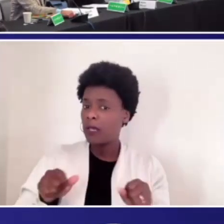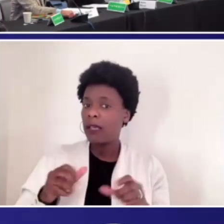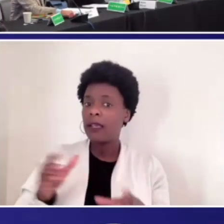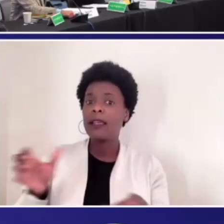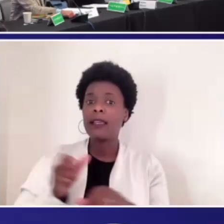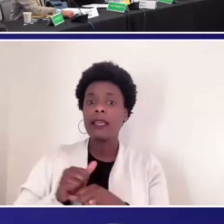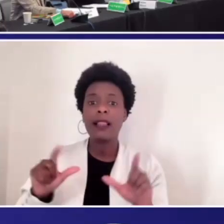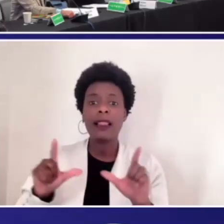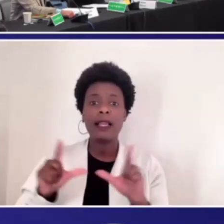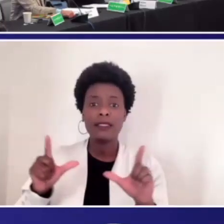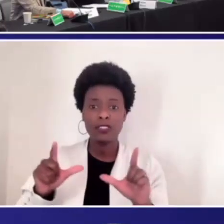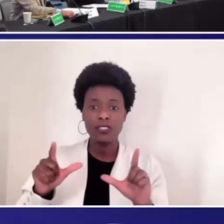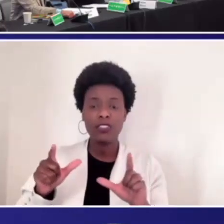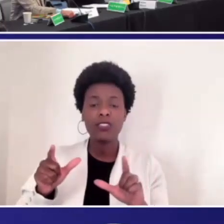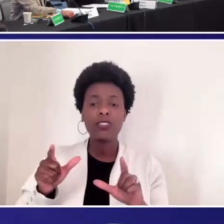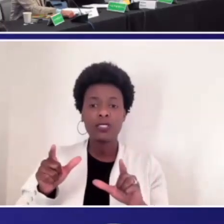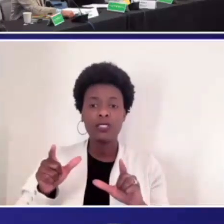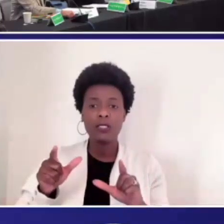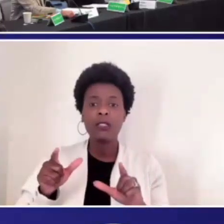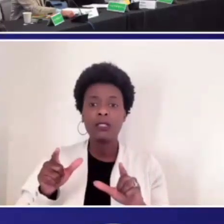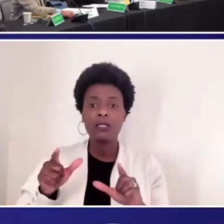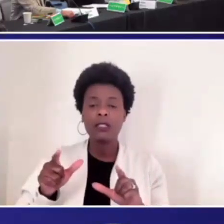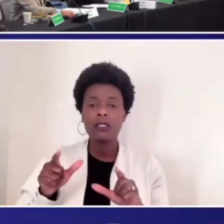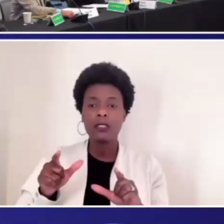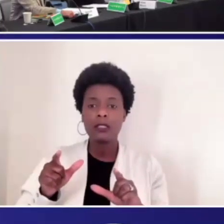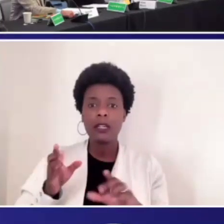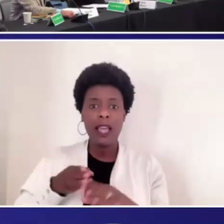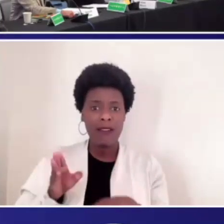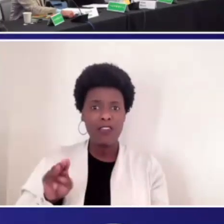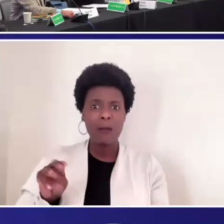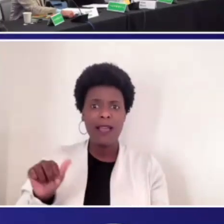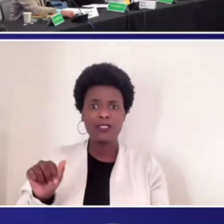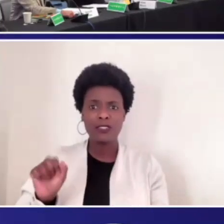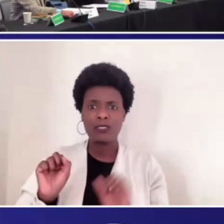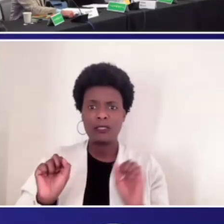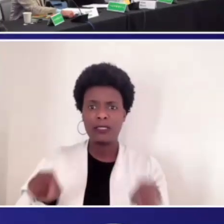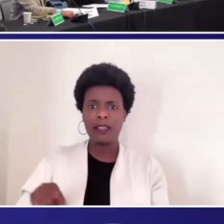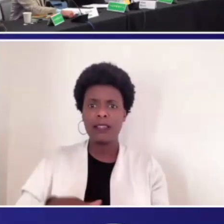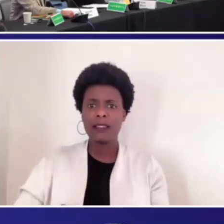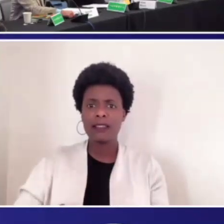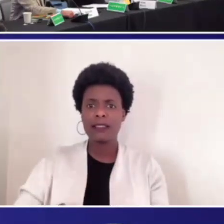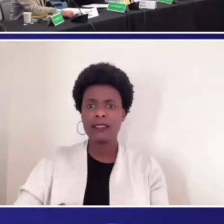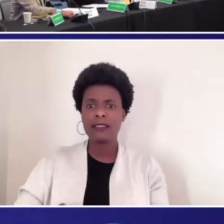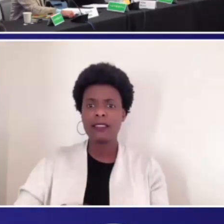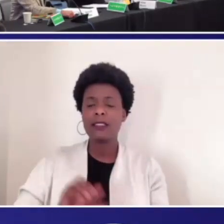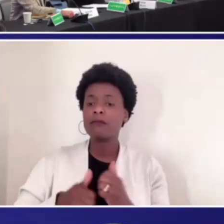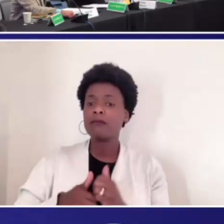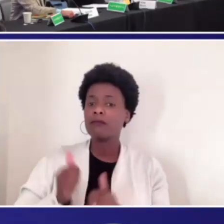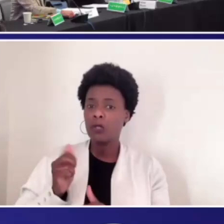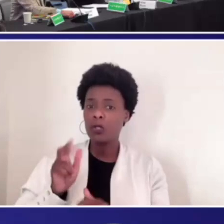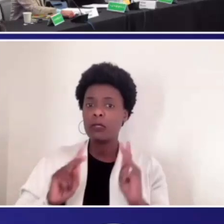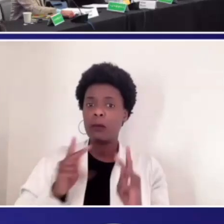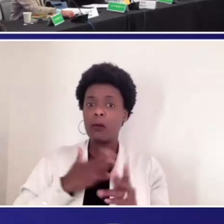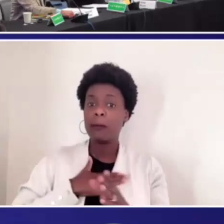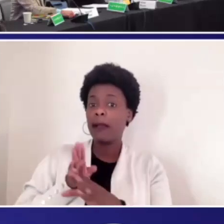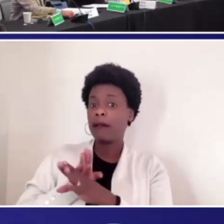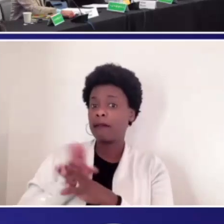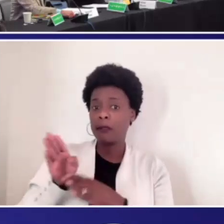after your -- you know, get your master's degree. Most people in my field do that and then